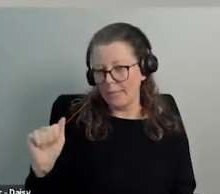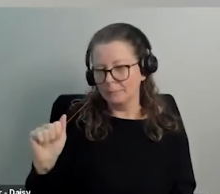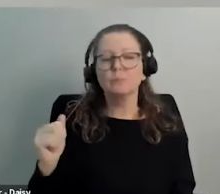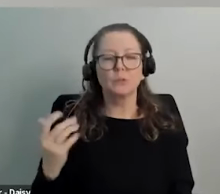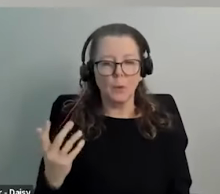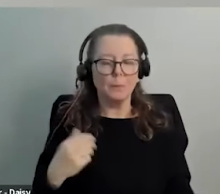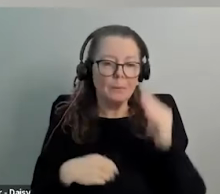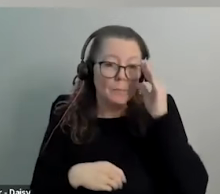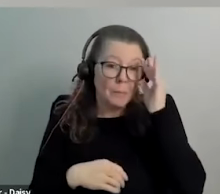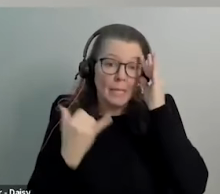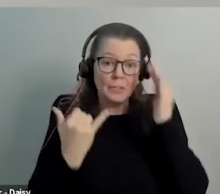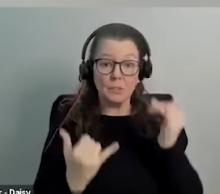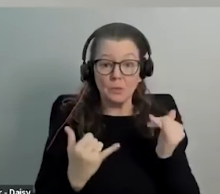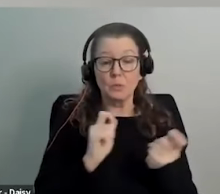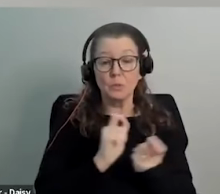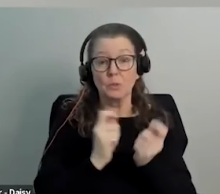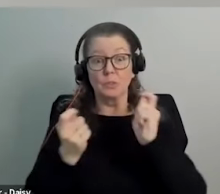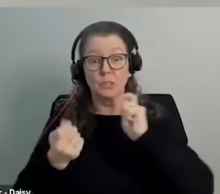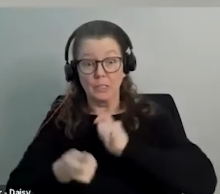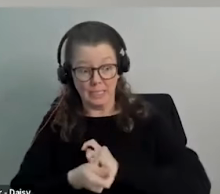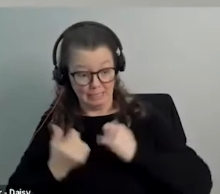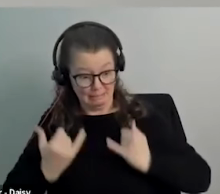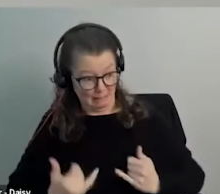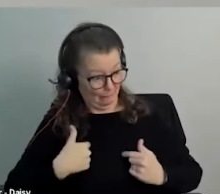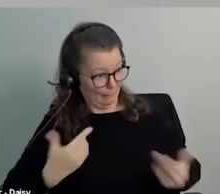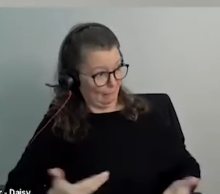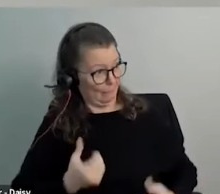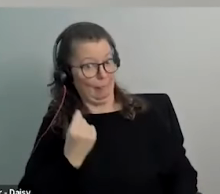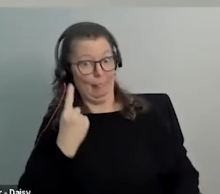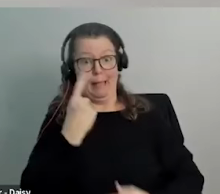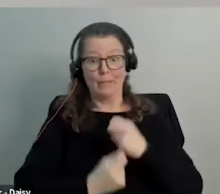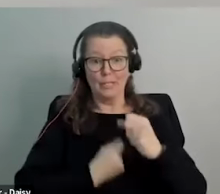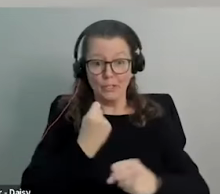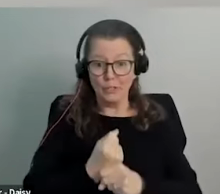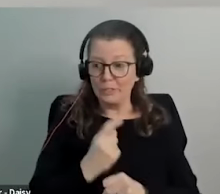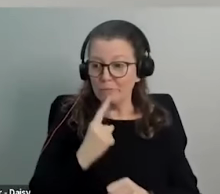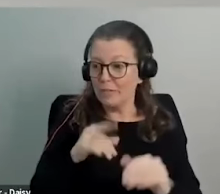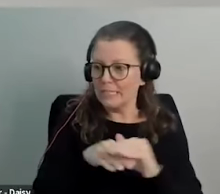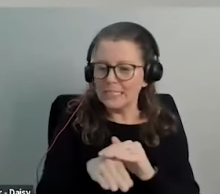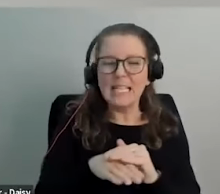and now, it's been about 11 years fully in accessibility. And I truly love it,